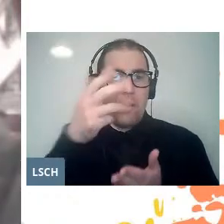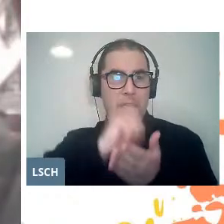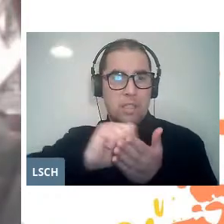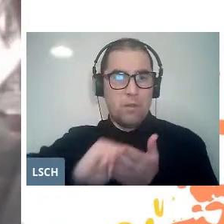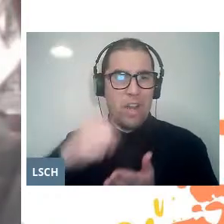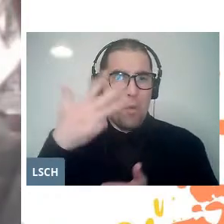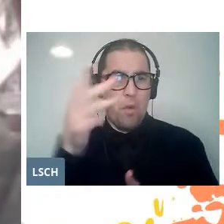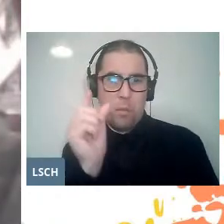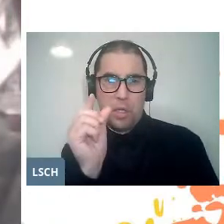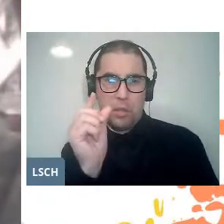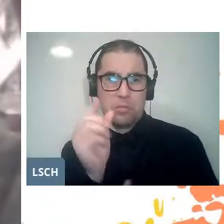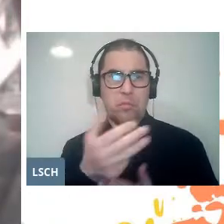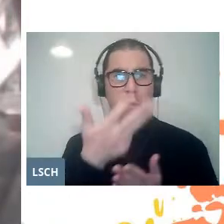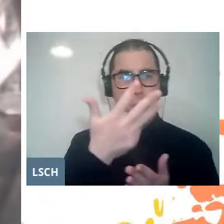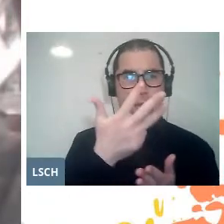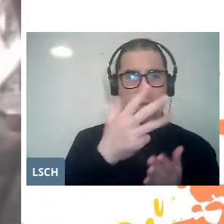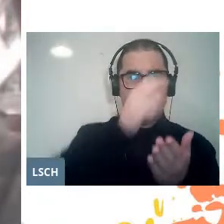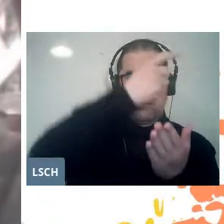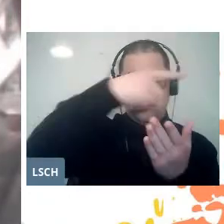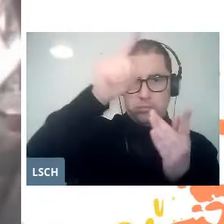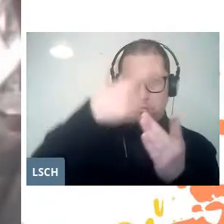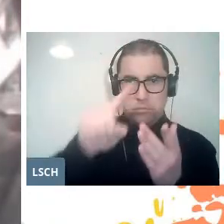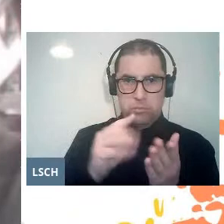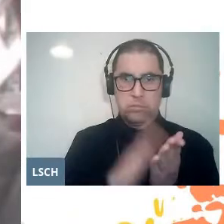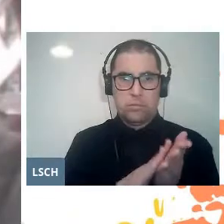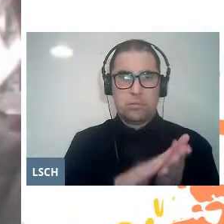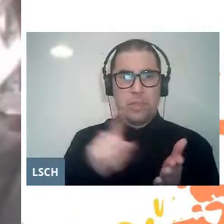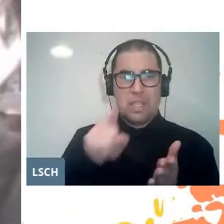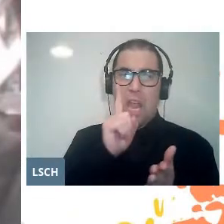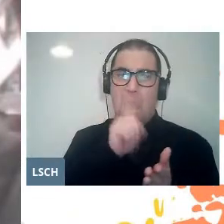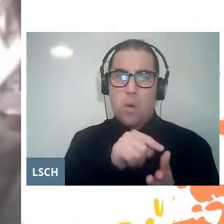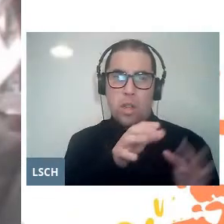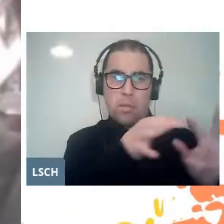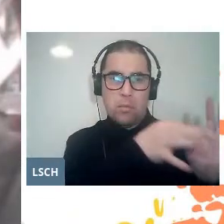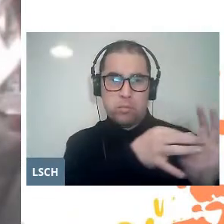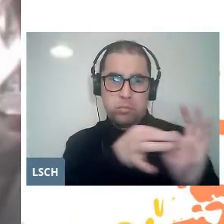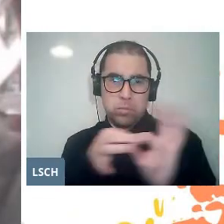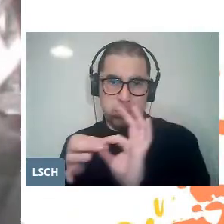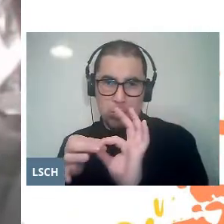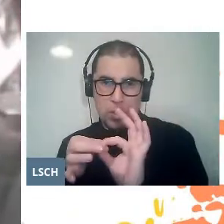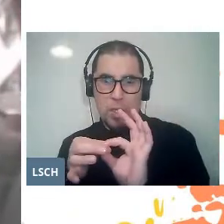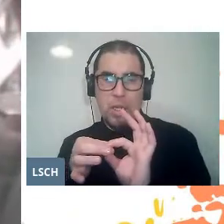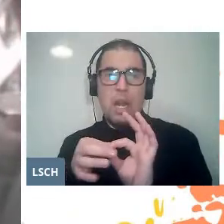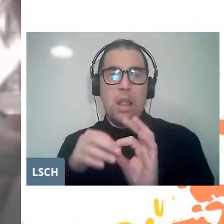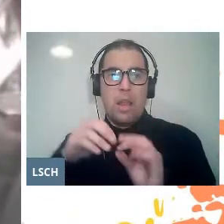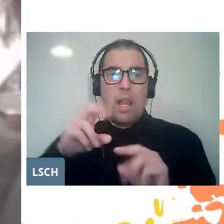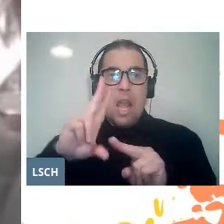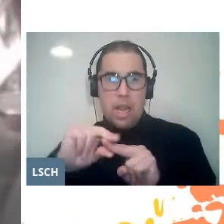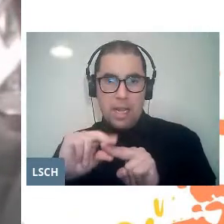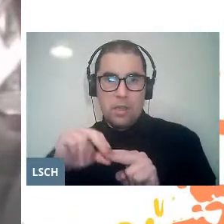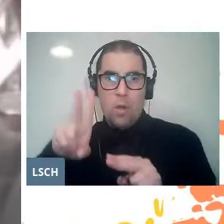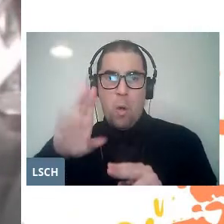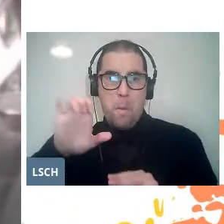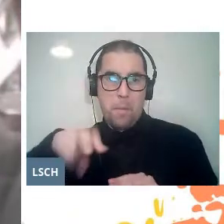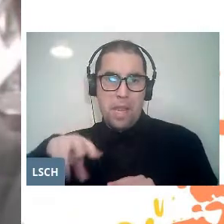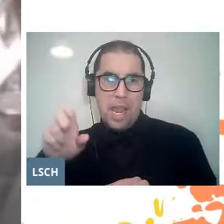This composer is the last link of the classical Viennese style, preceded by Haydn and Mozart.